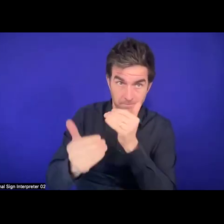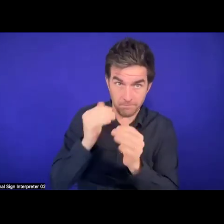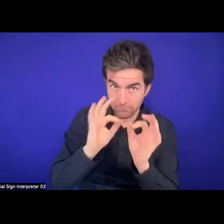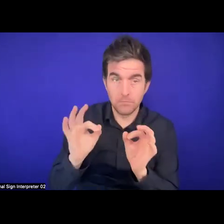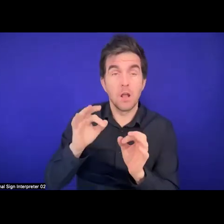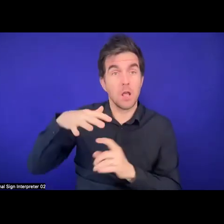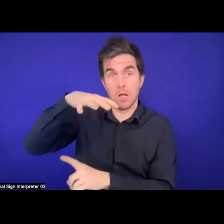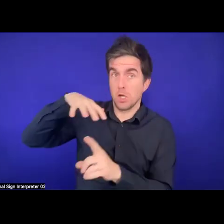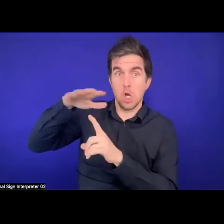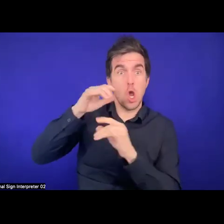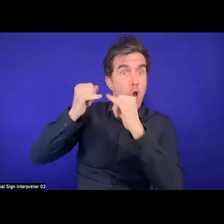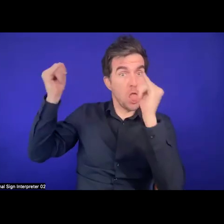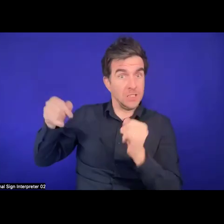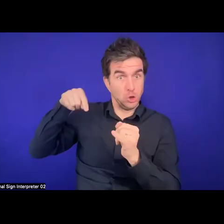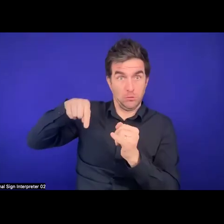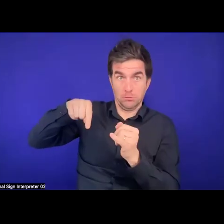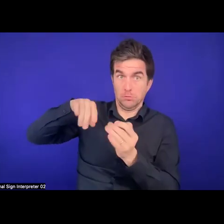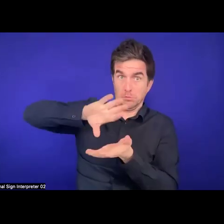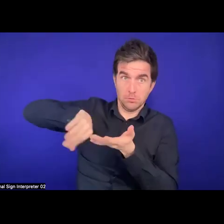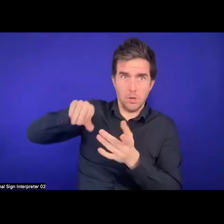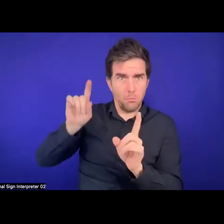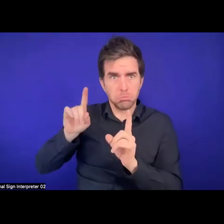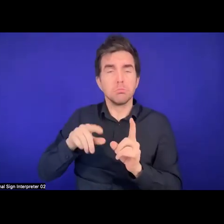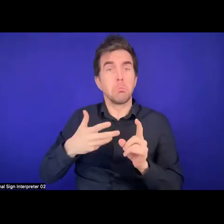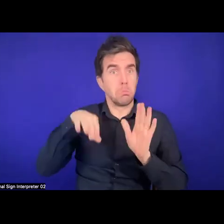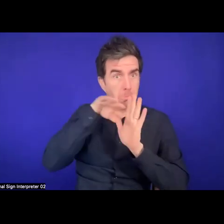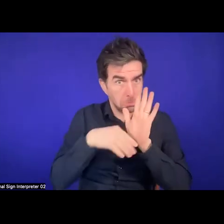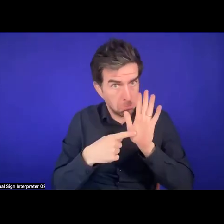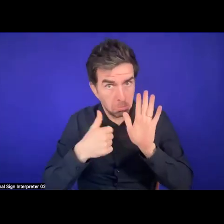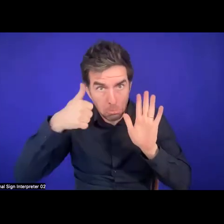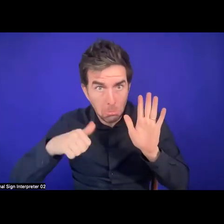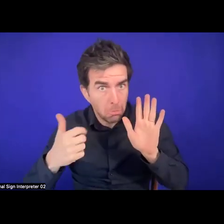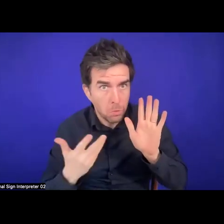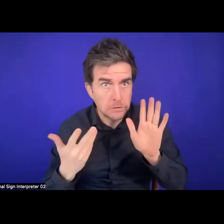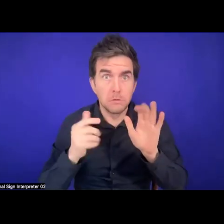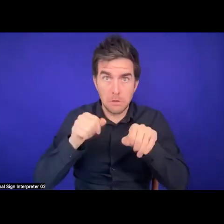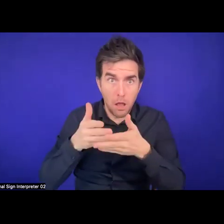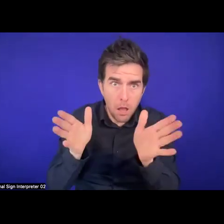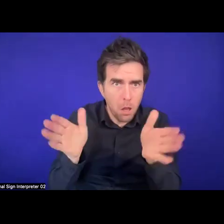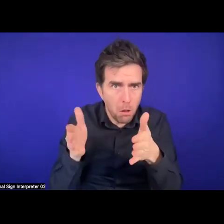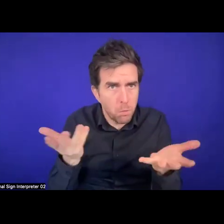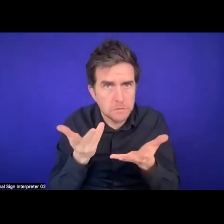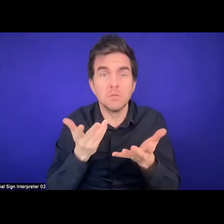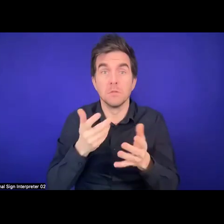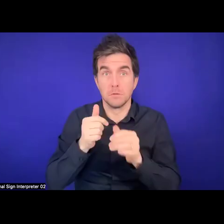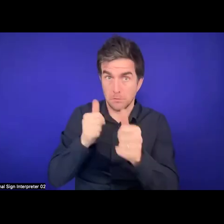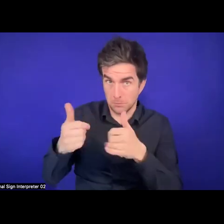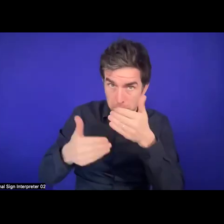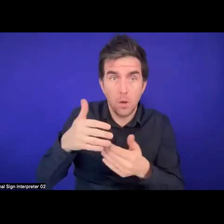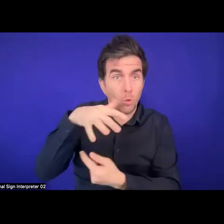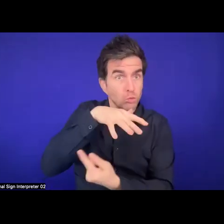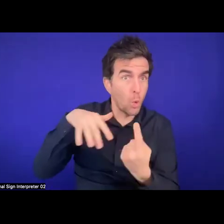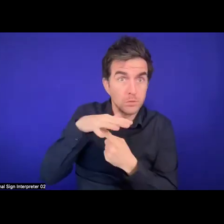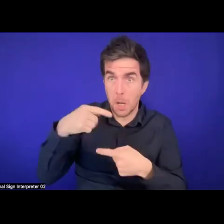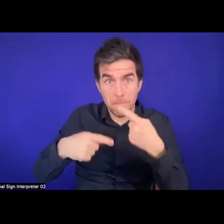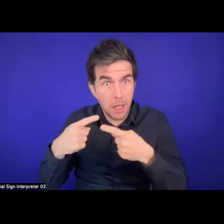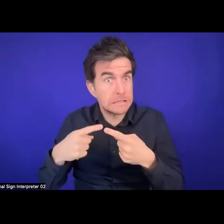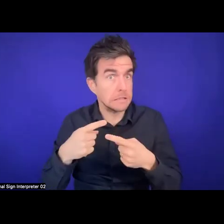market are areas that I have worked in and am interested on. I am particularly keen